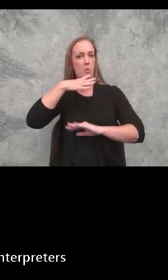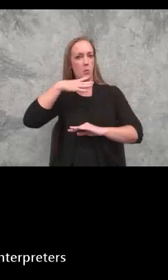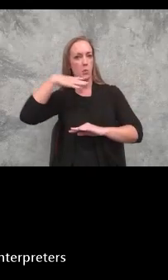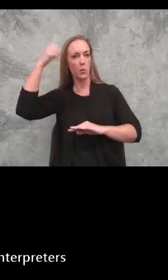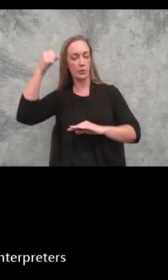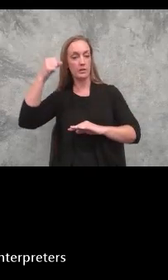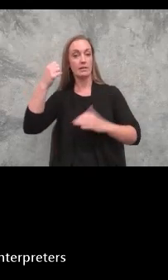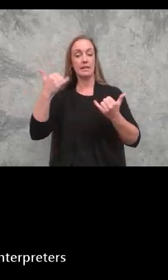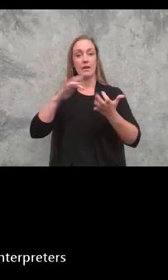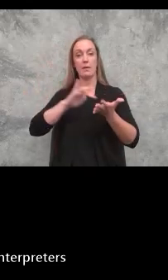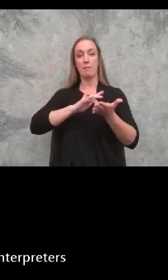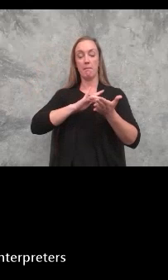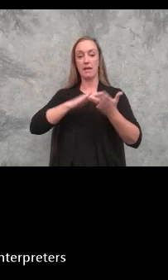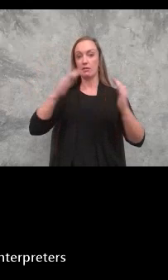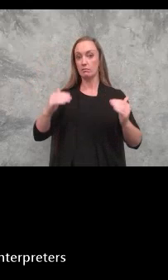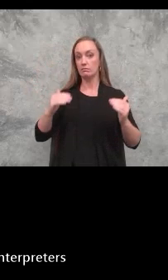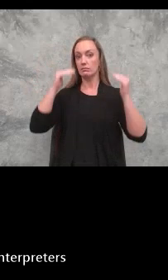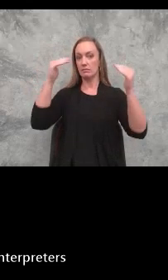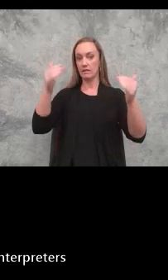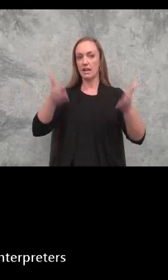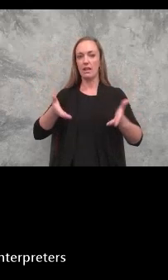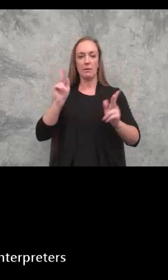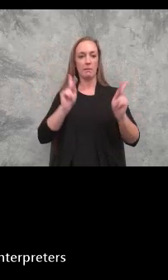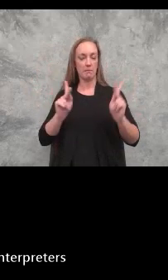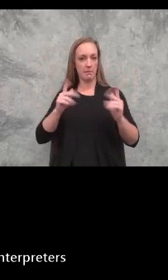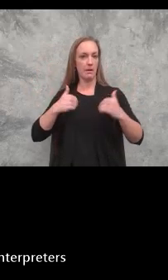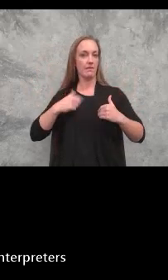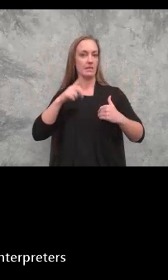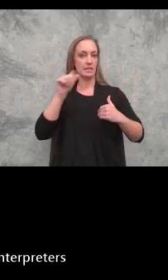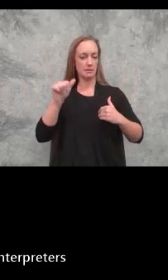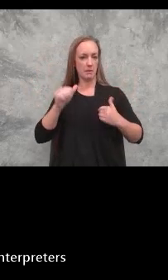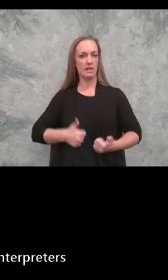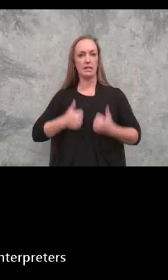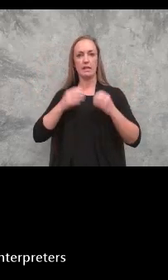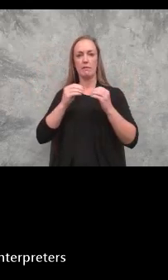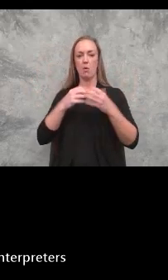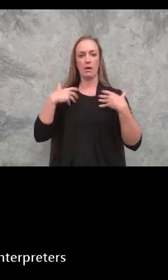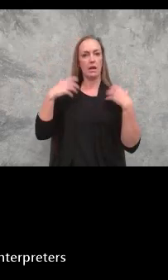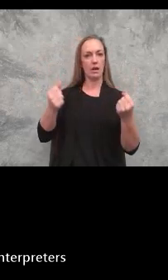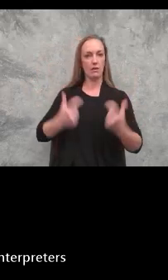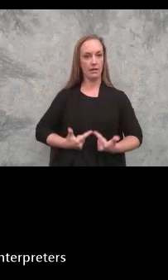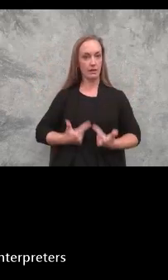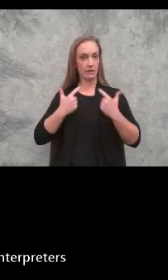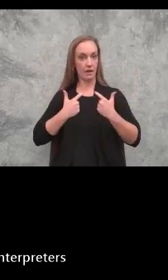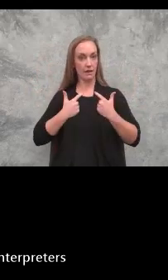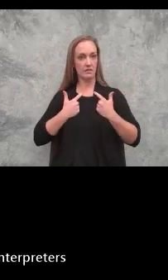with disabilities to live healthier and more full lives, architects were faced with the need to make